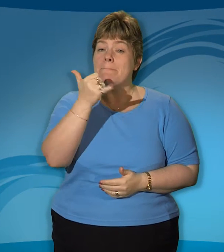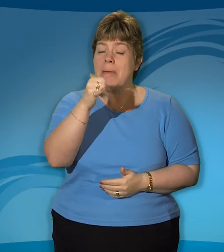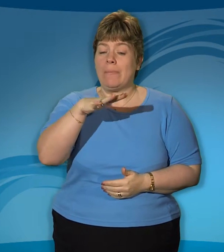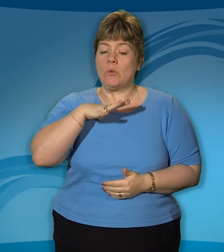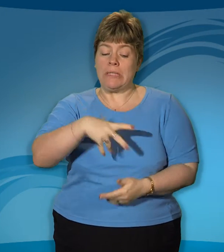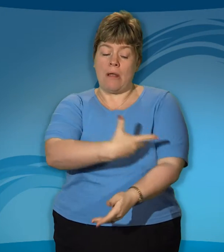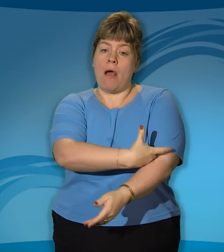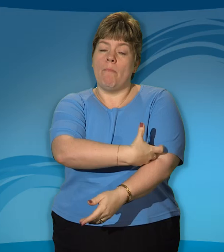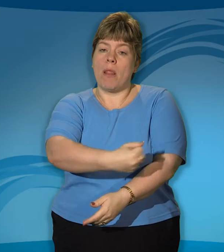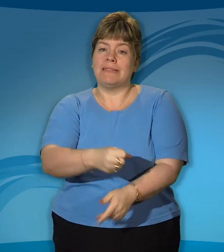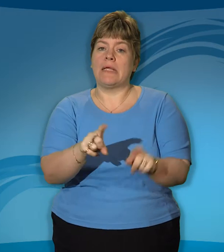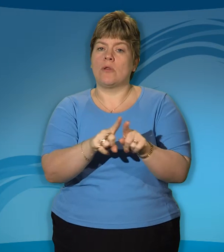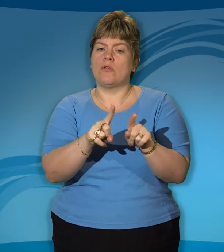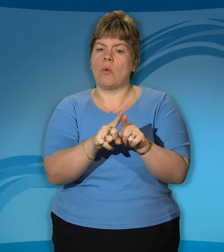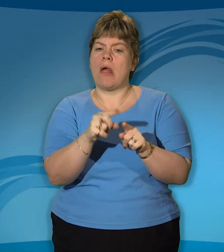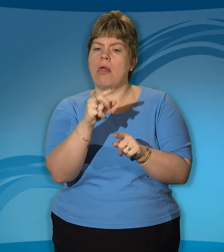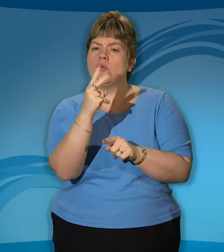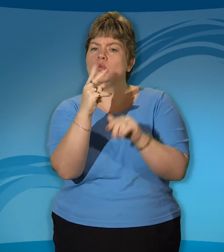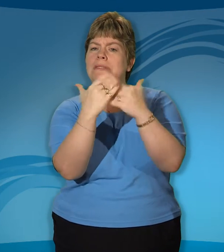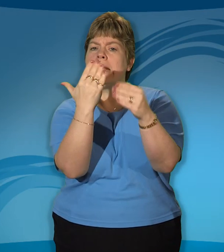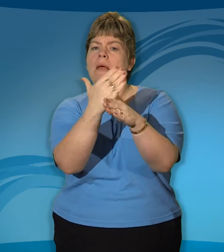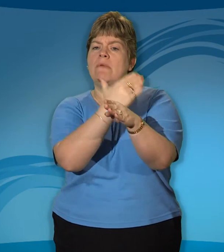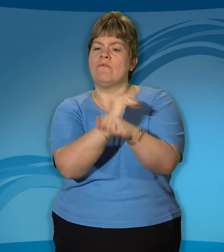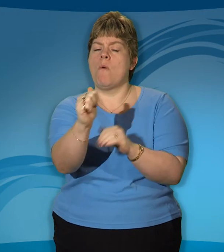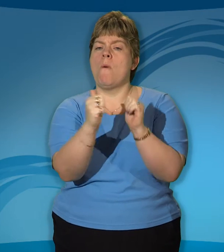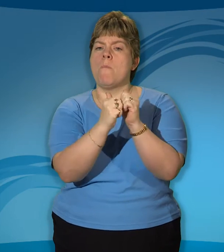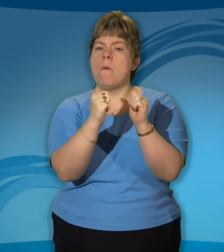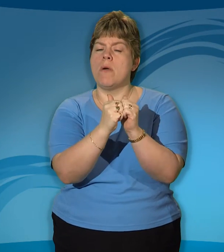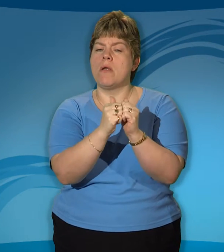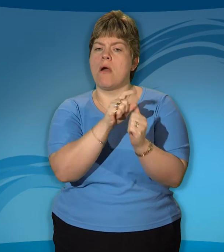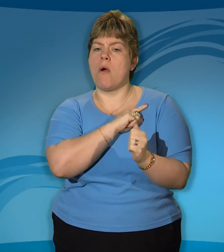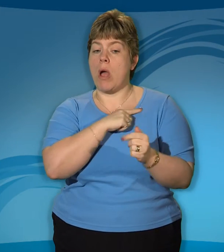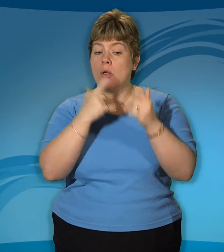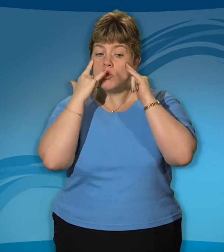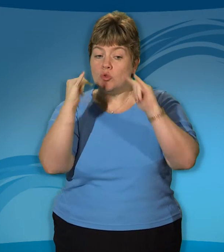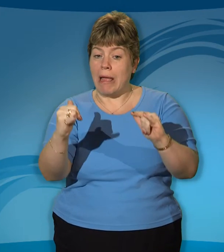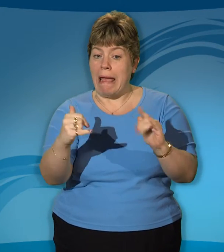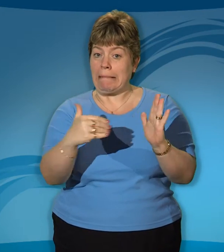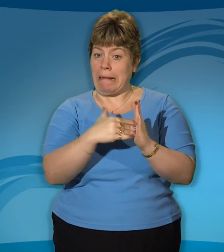It may also be advisable to have a blood test a couple of days before your appointment to